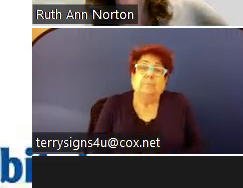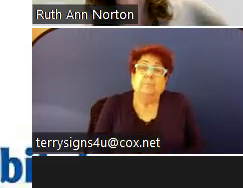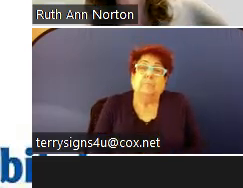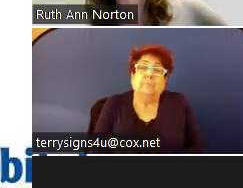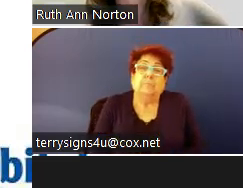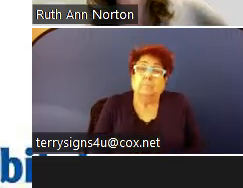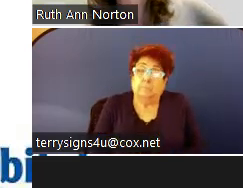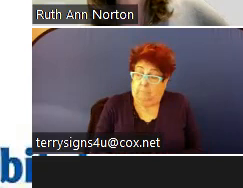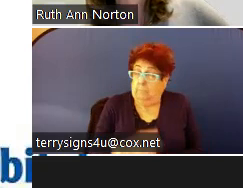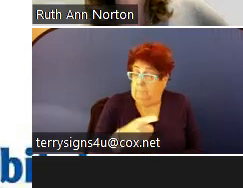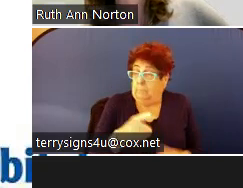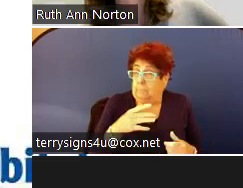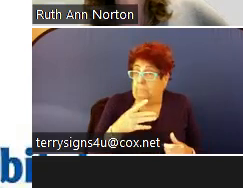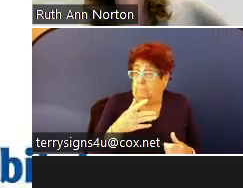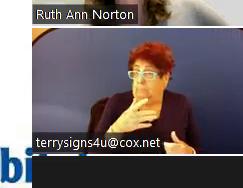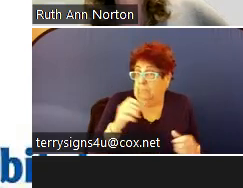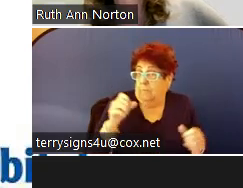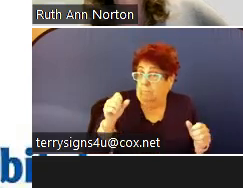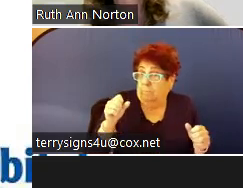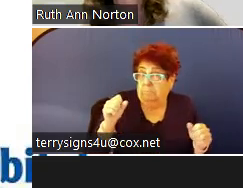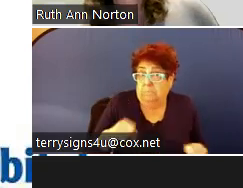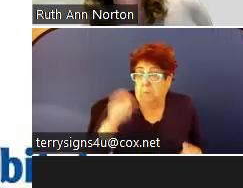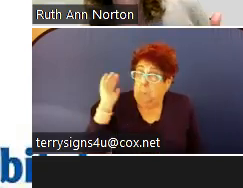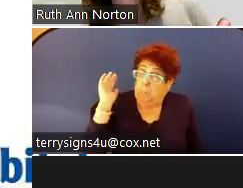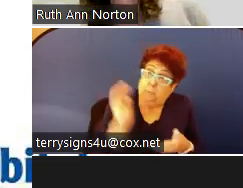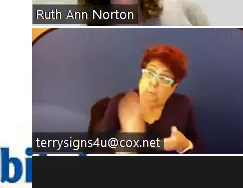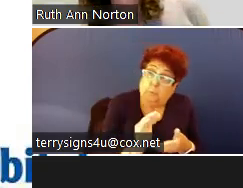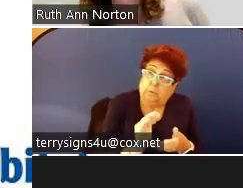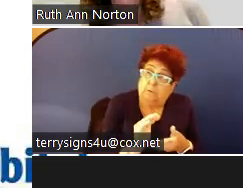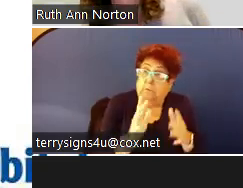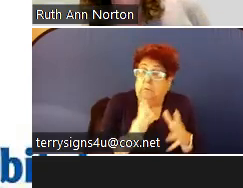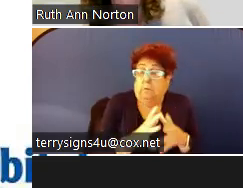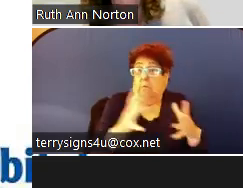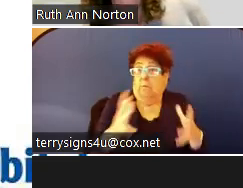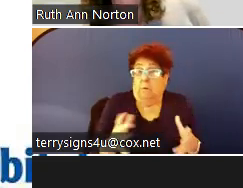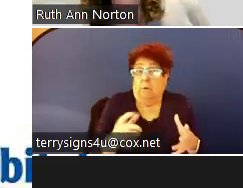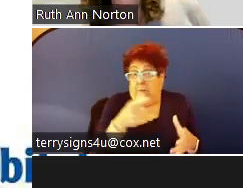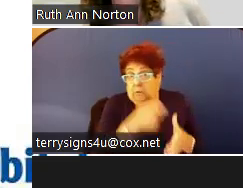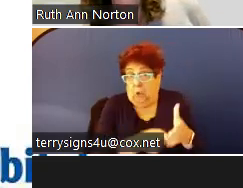reducing significantly these costs that you see that can run as much as